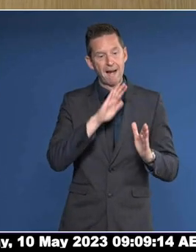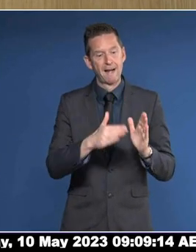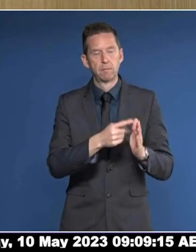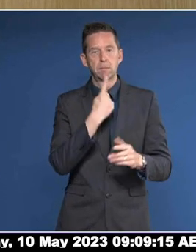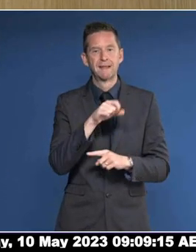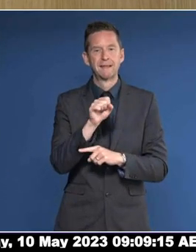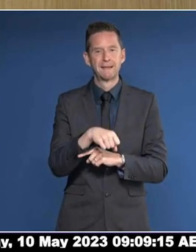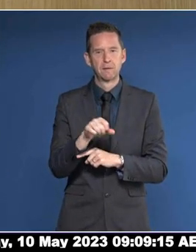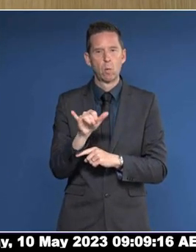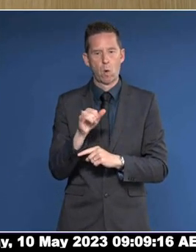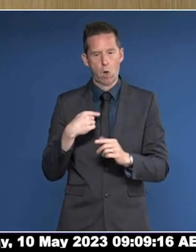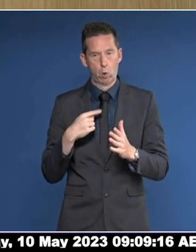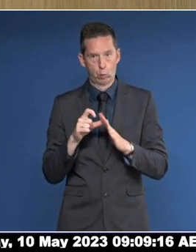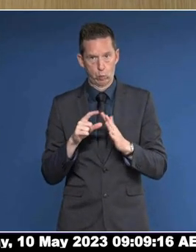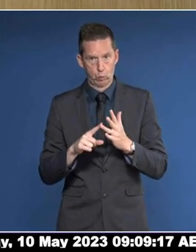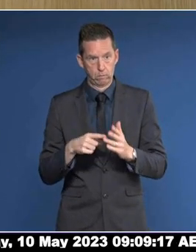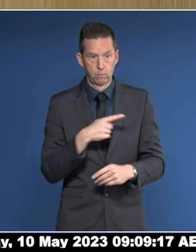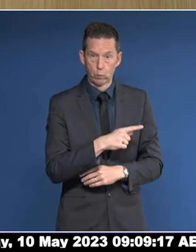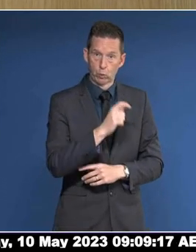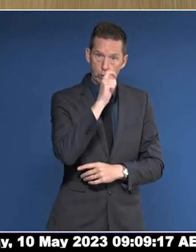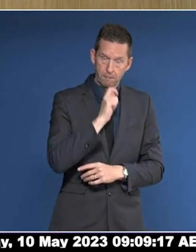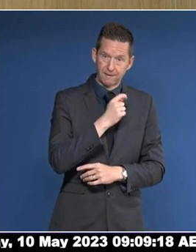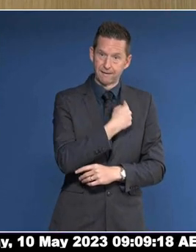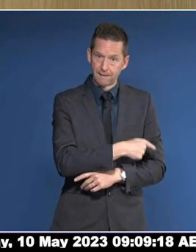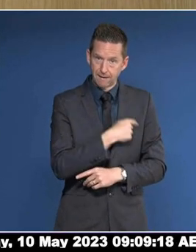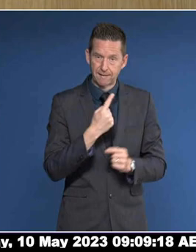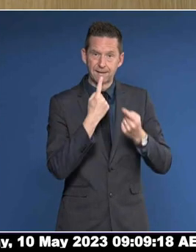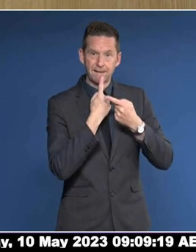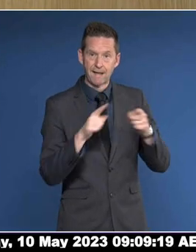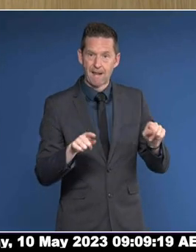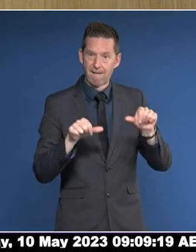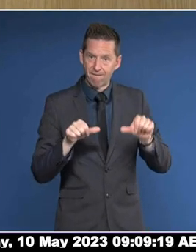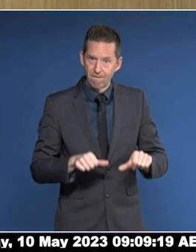Do you solemnly and sincerely declare and affirm that the evidence which you shall give